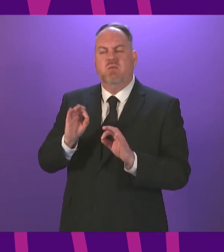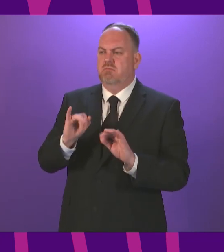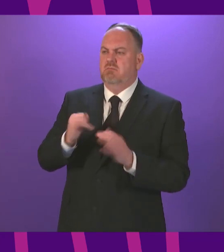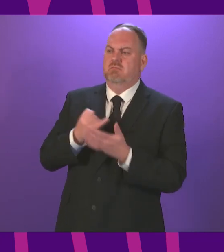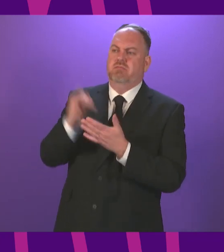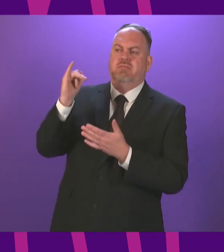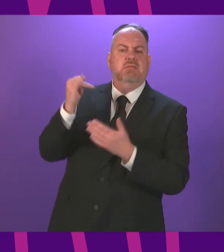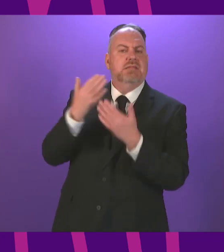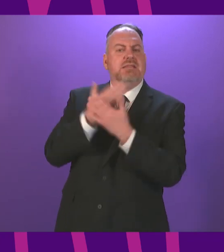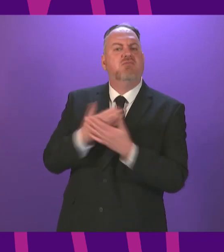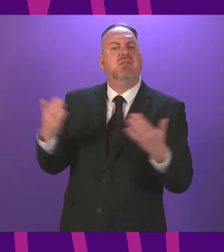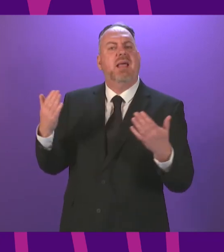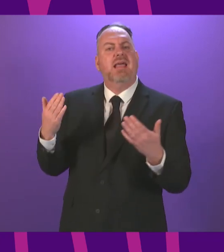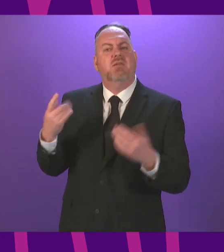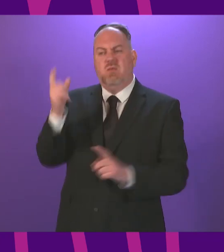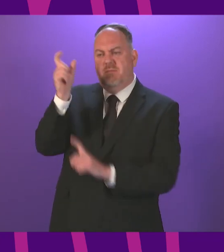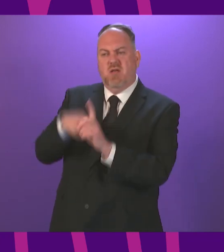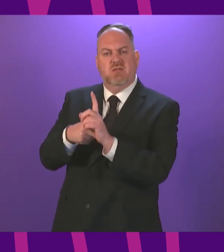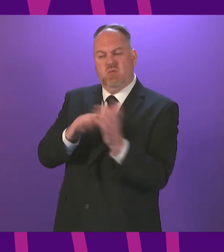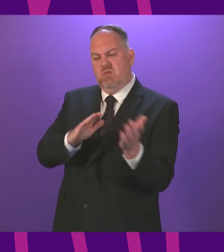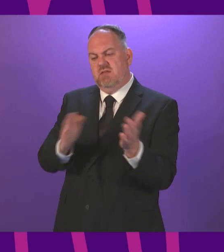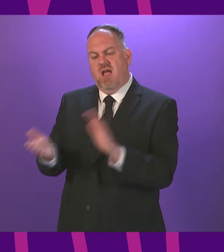to those who have lost someone important to them, whether personally or otherwise.